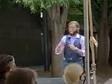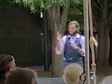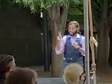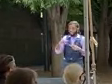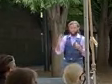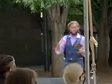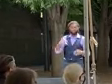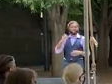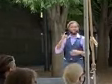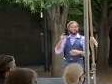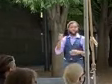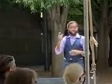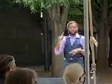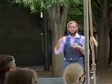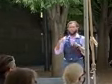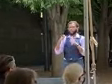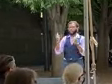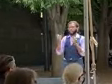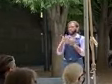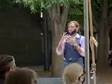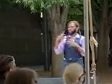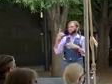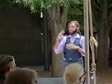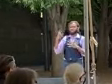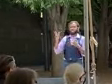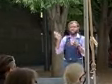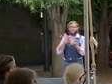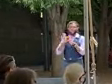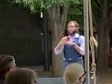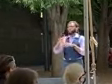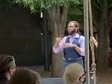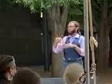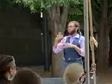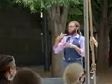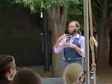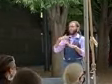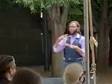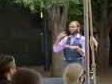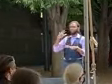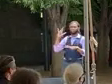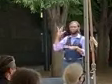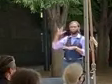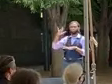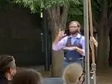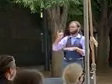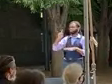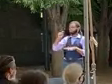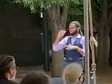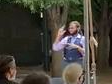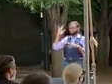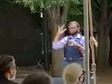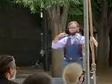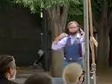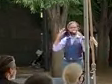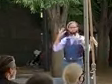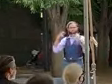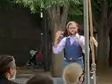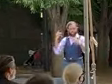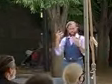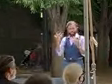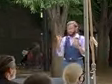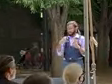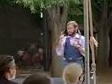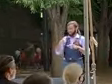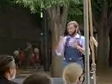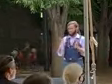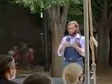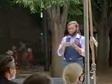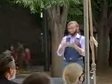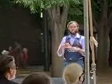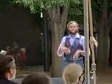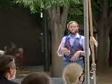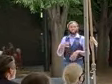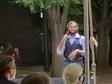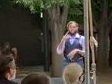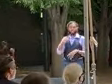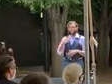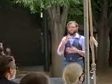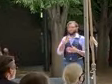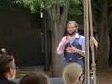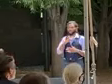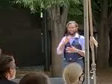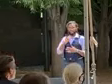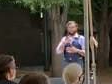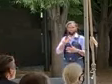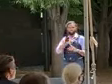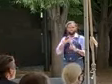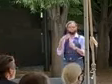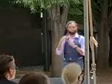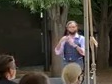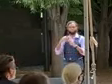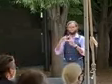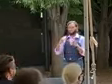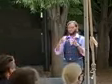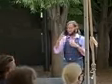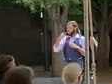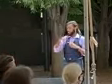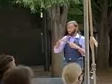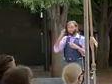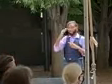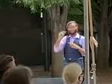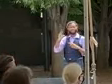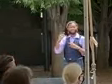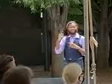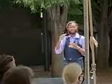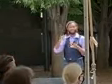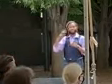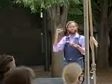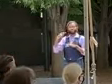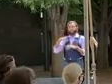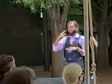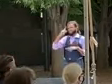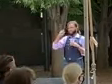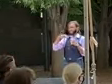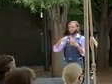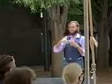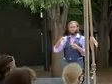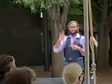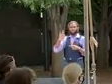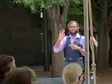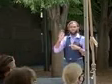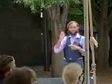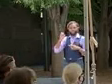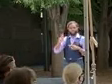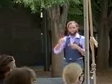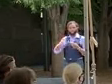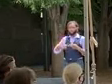I was out here on the night of 9/11 when everything was closed down, I was out here constantly because when something goes wrong I think of Franklin and Eleanor Roosevelt.